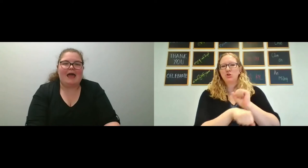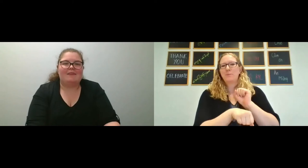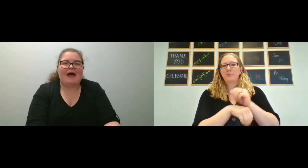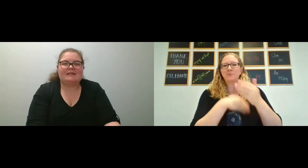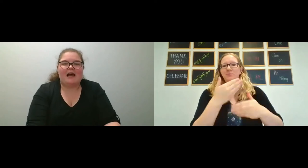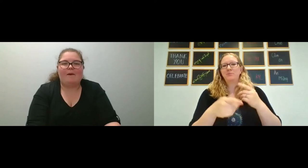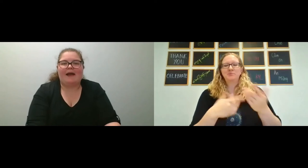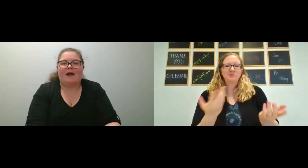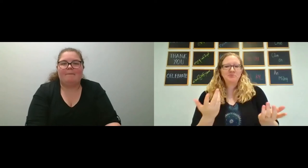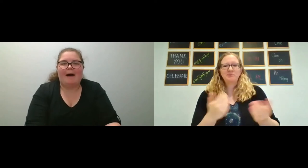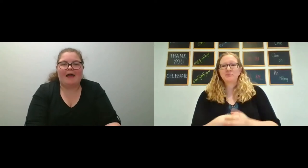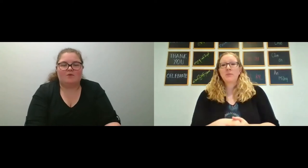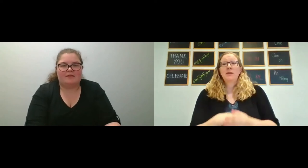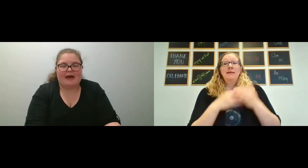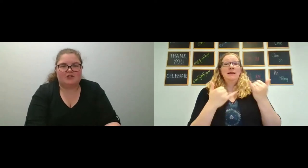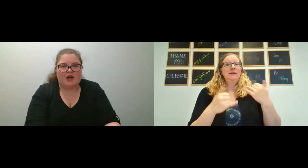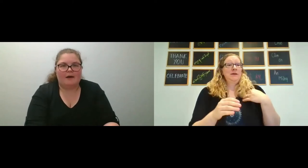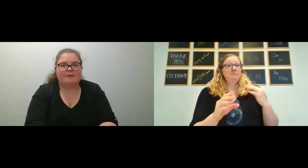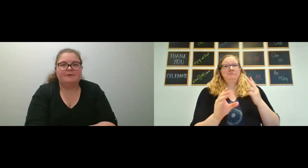And that's how I got by with that job.